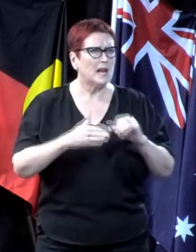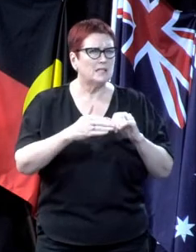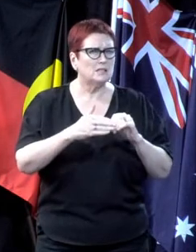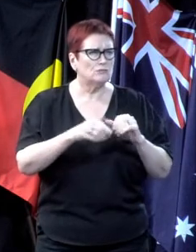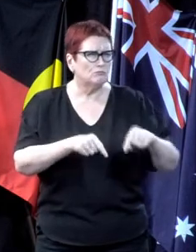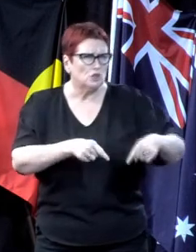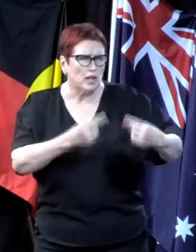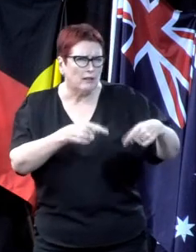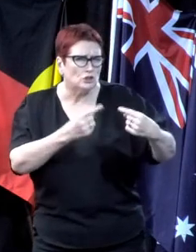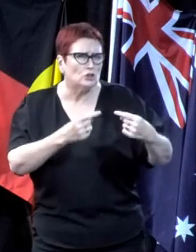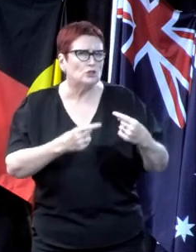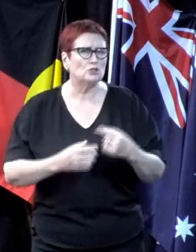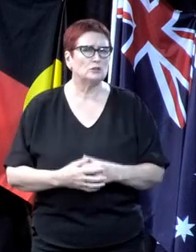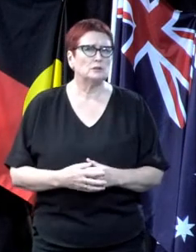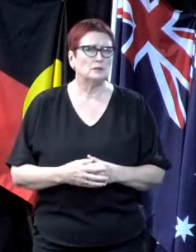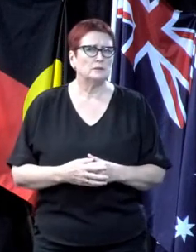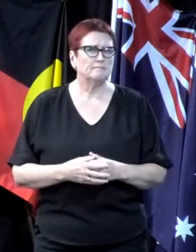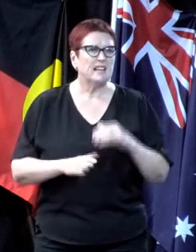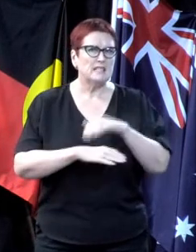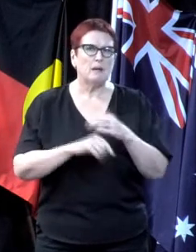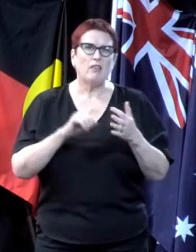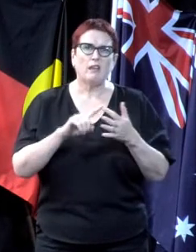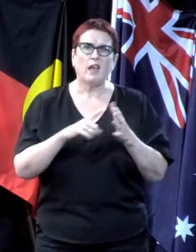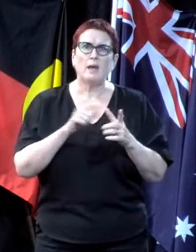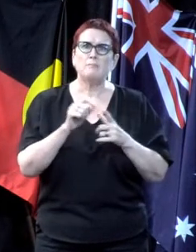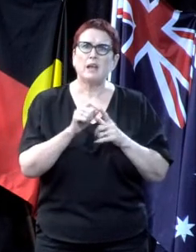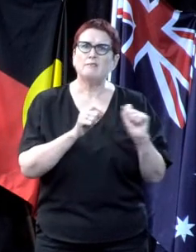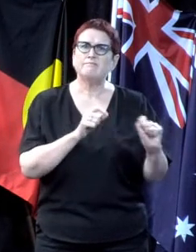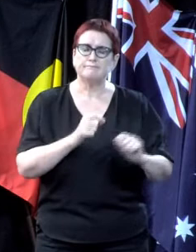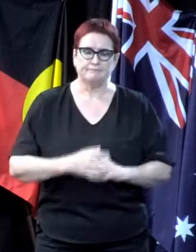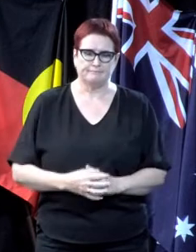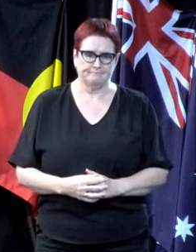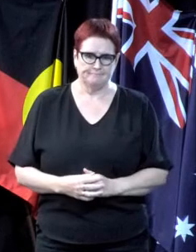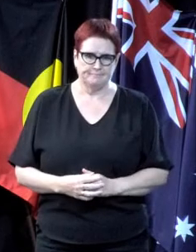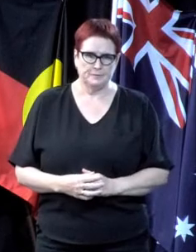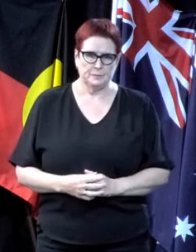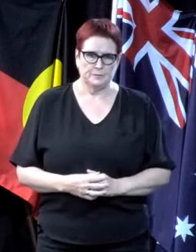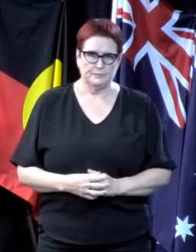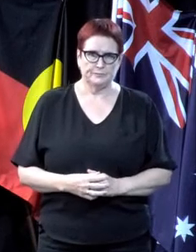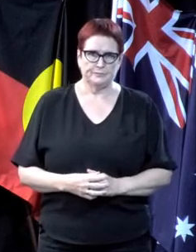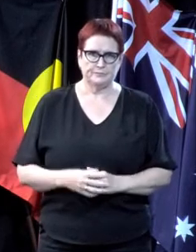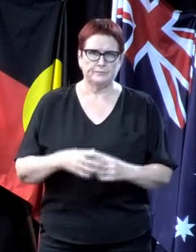Adjustment Program, and they reflect the evidence that Ms Swancutt gave this